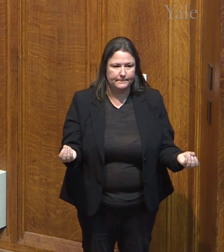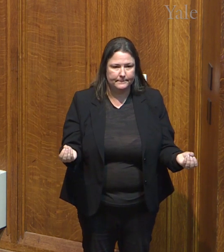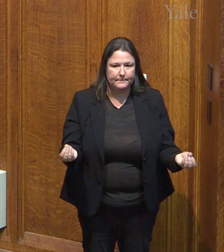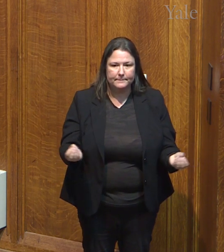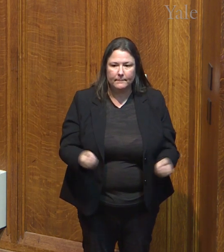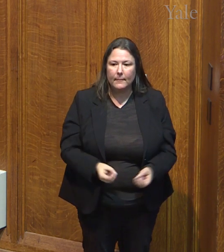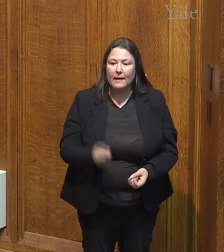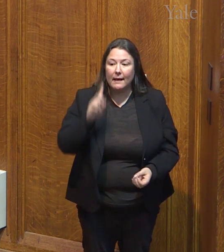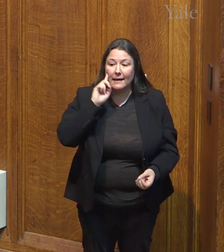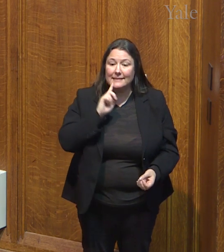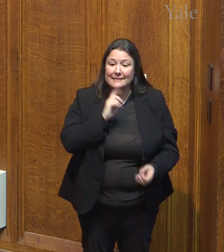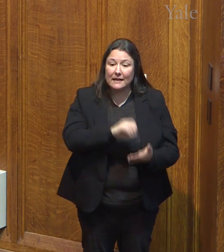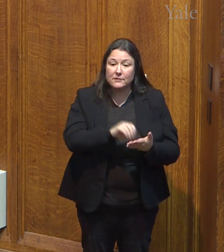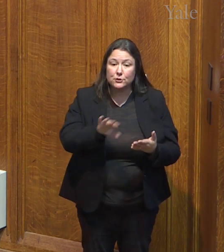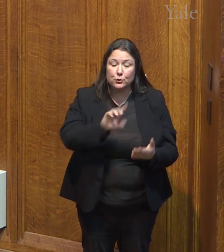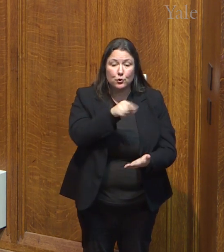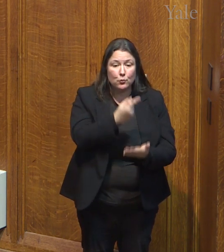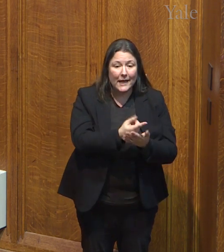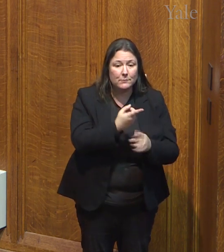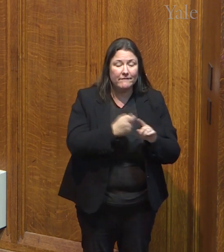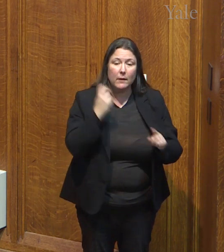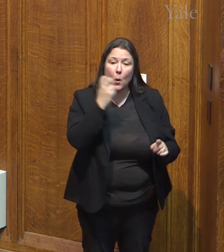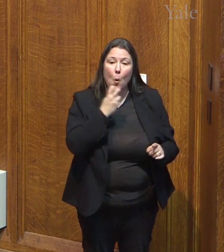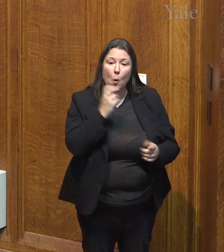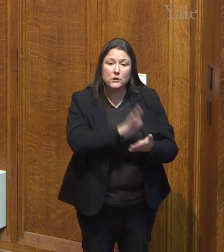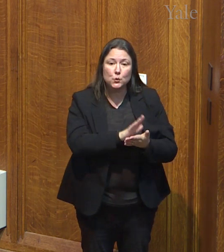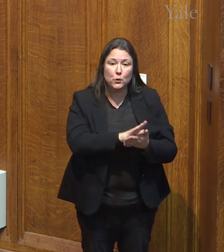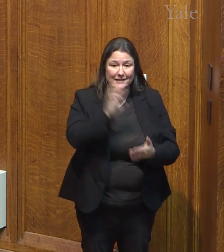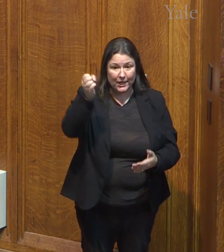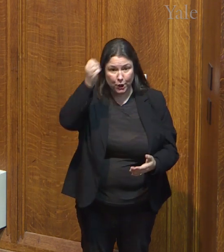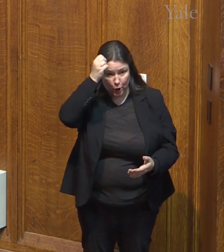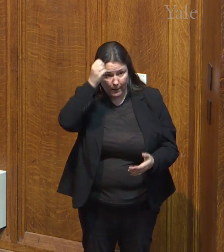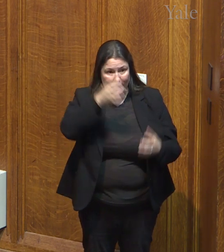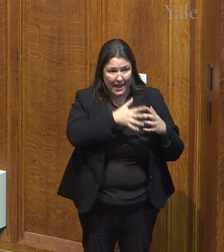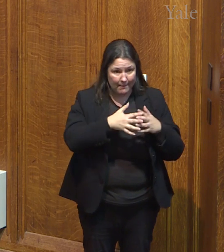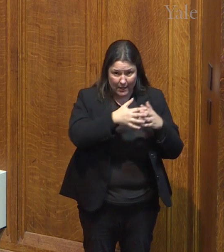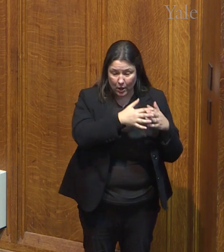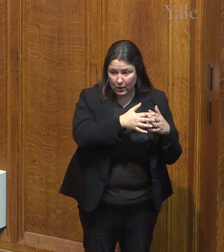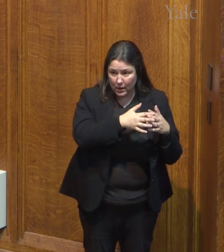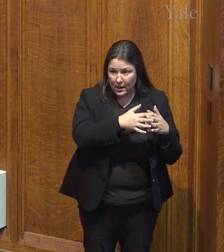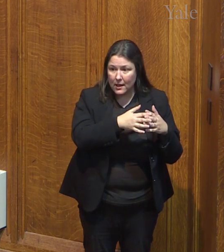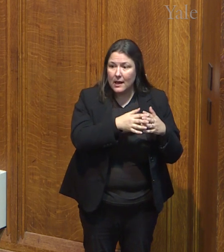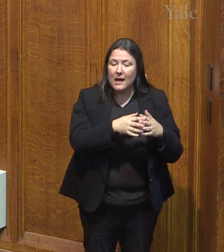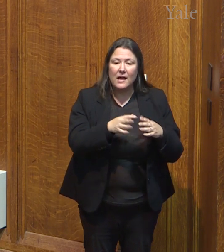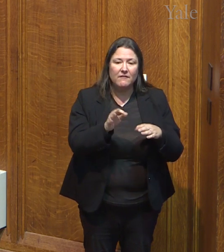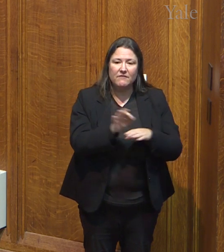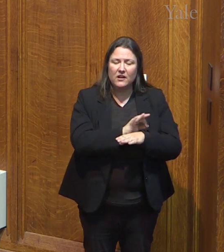Deaf students were graduating from Oralist schools in Europe and America as functional illiterates